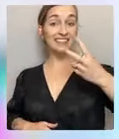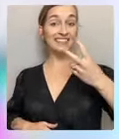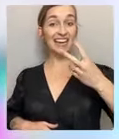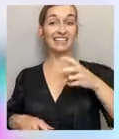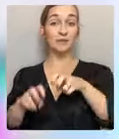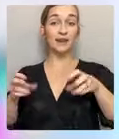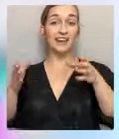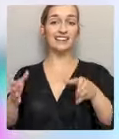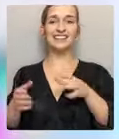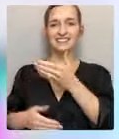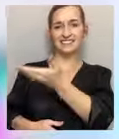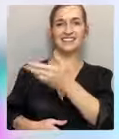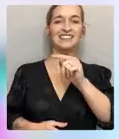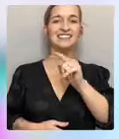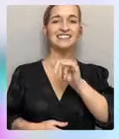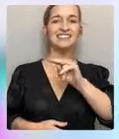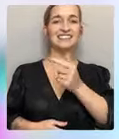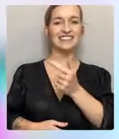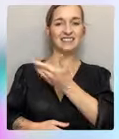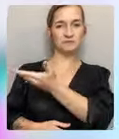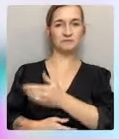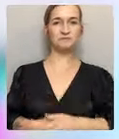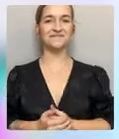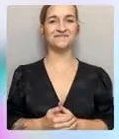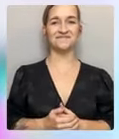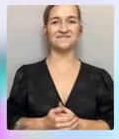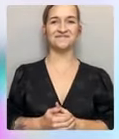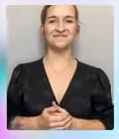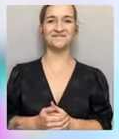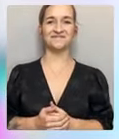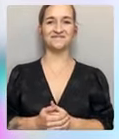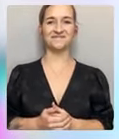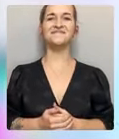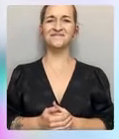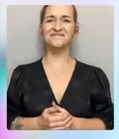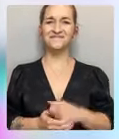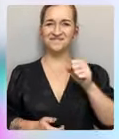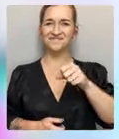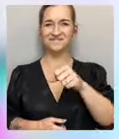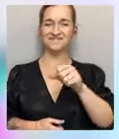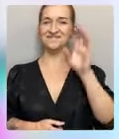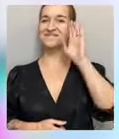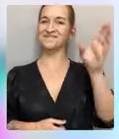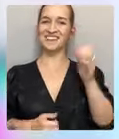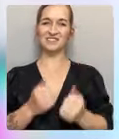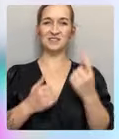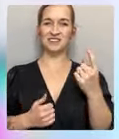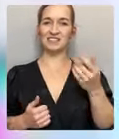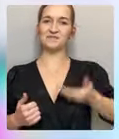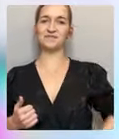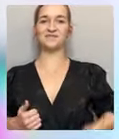we have Ting. Do you mind introducing yourself, please? Oh, yes. And, hello everyone.